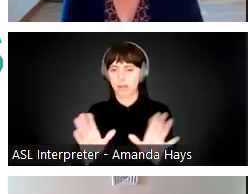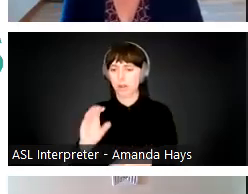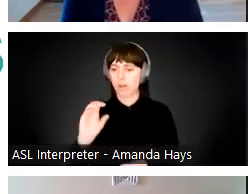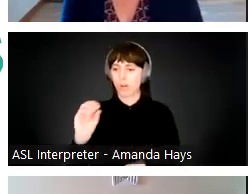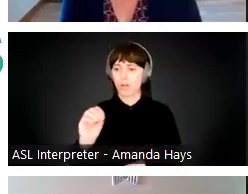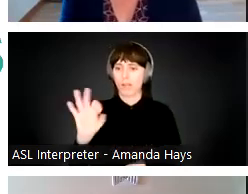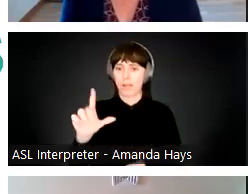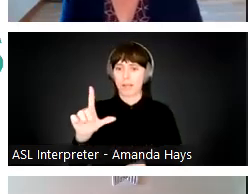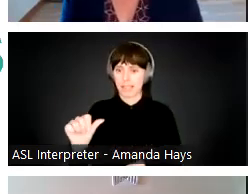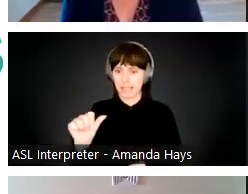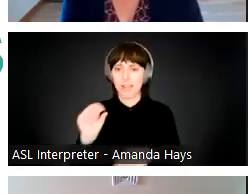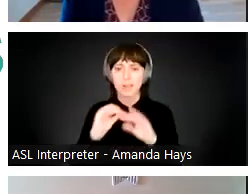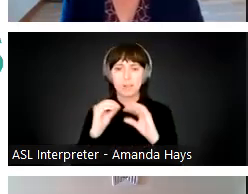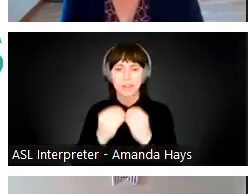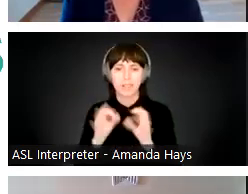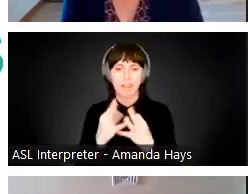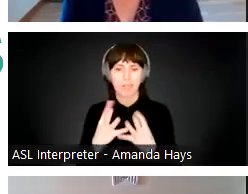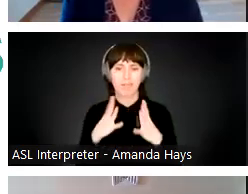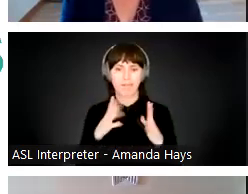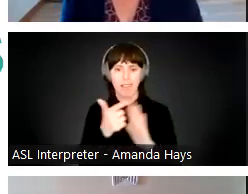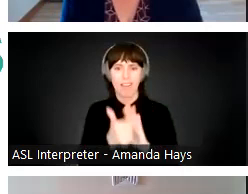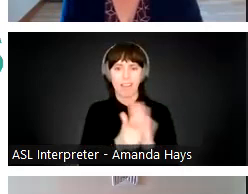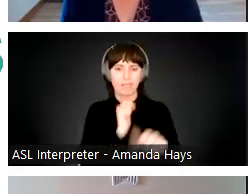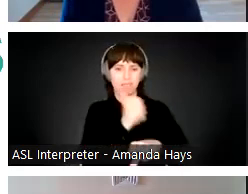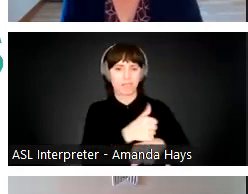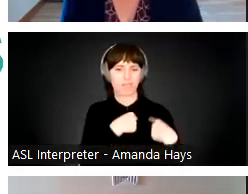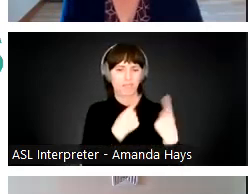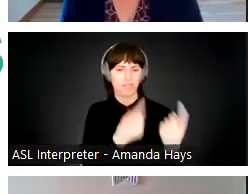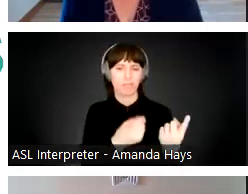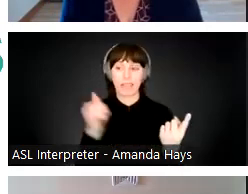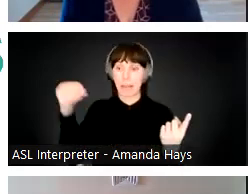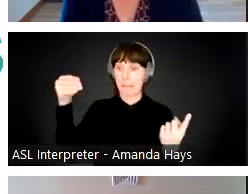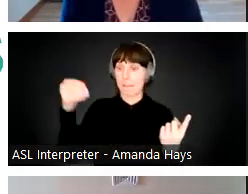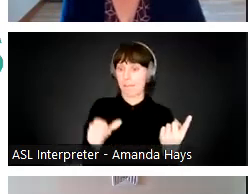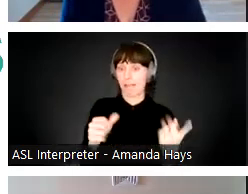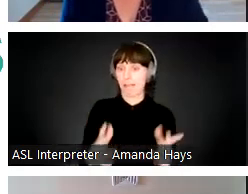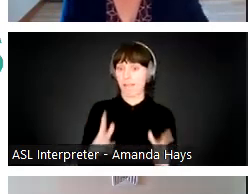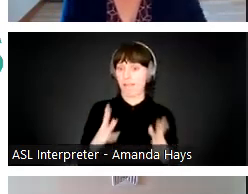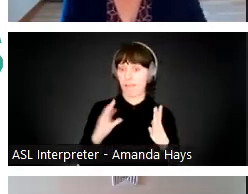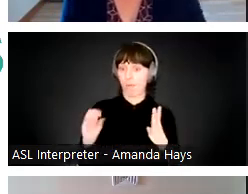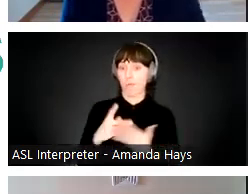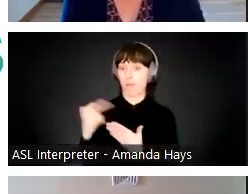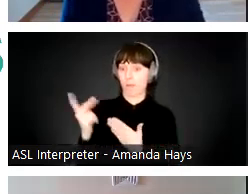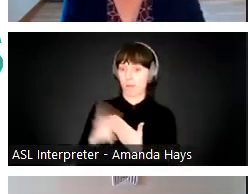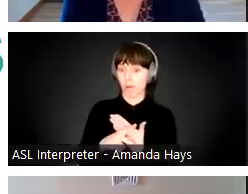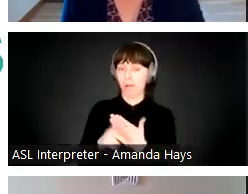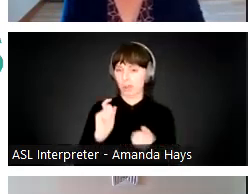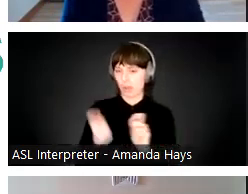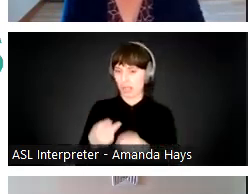place for quite some time. The Paid Leave Oregon Program- they changed their